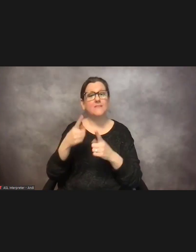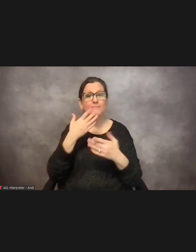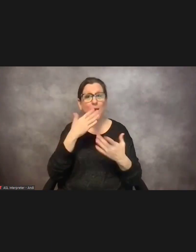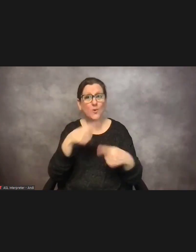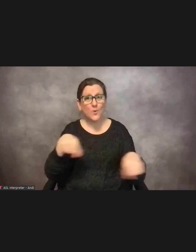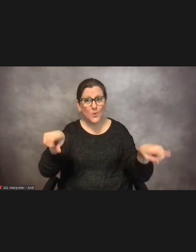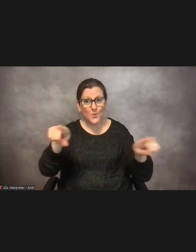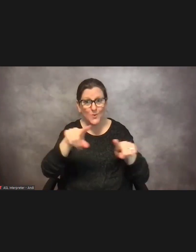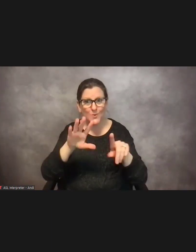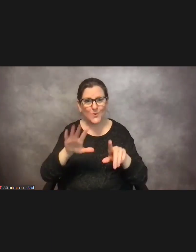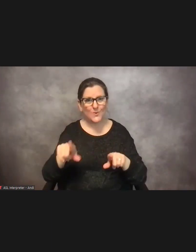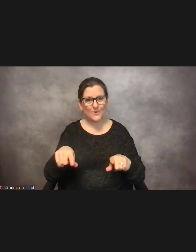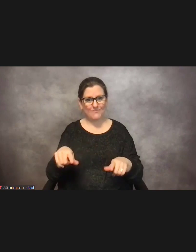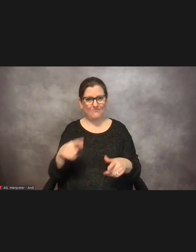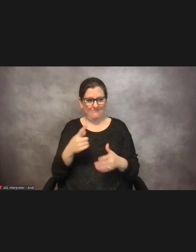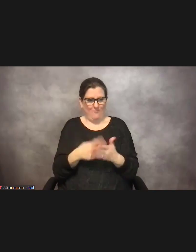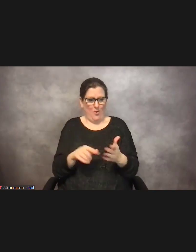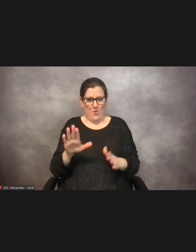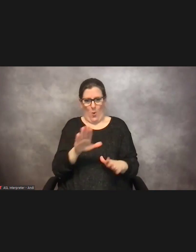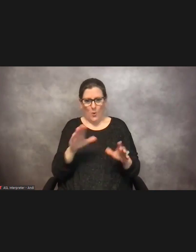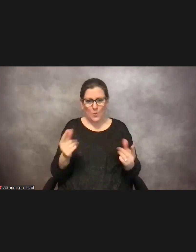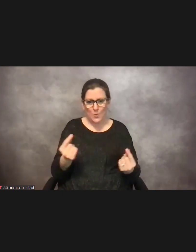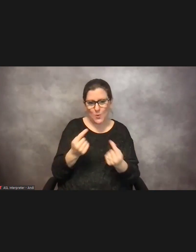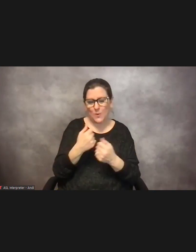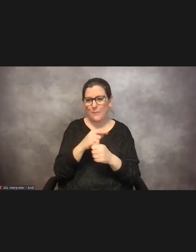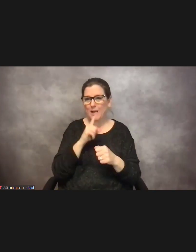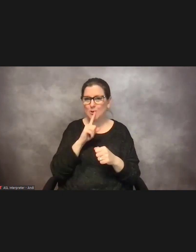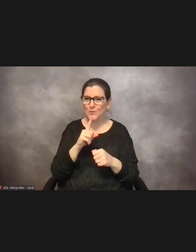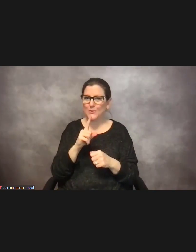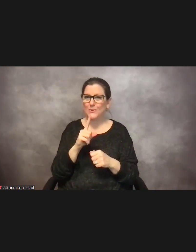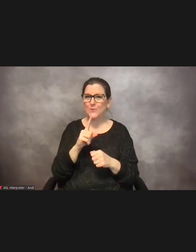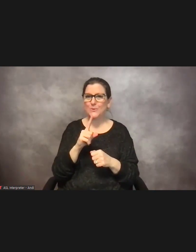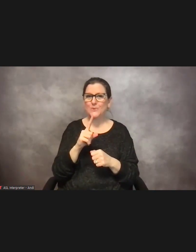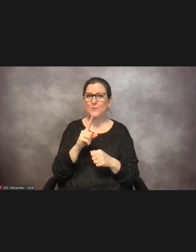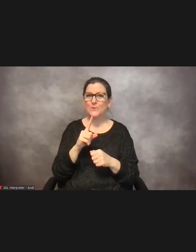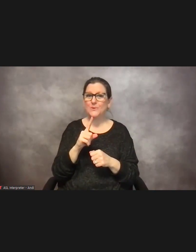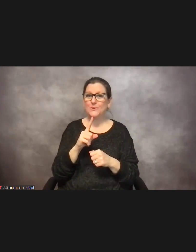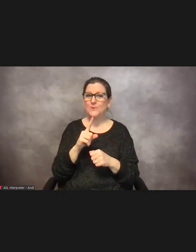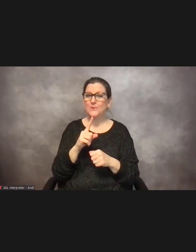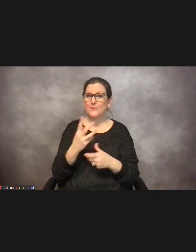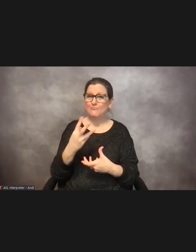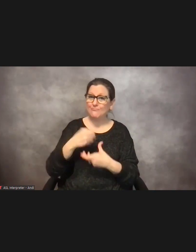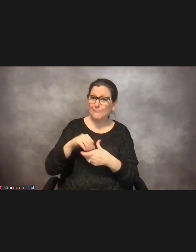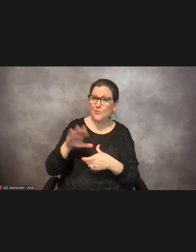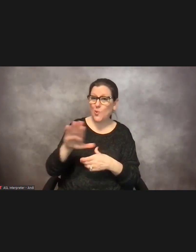to all of you for all that you're doing to make sure that, as apart